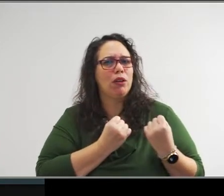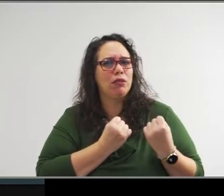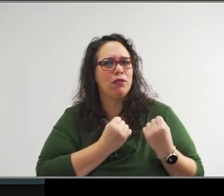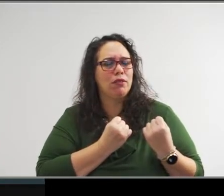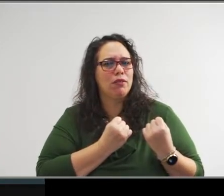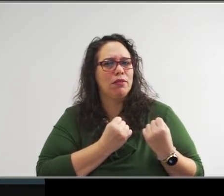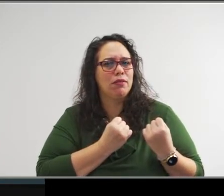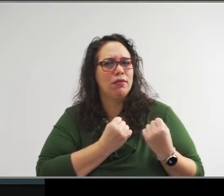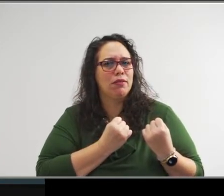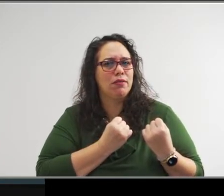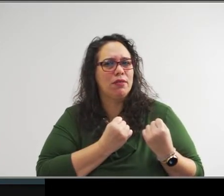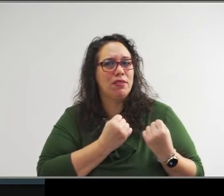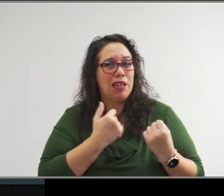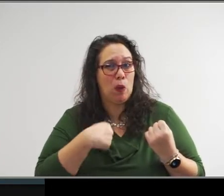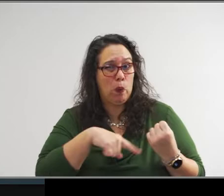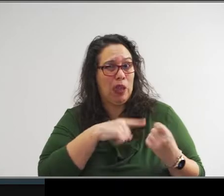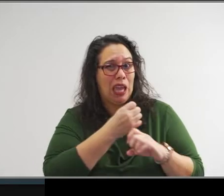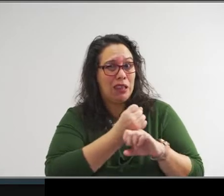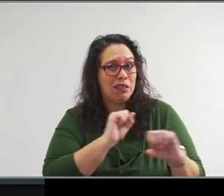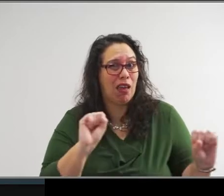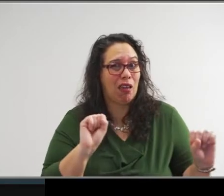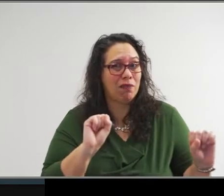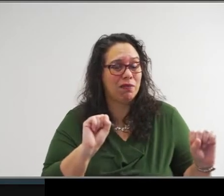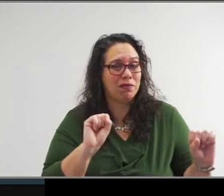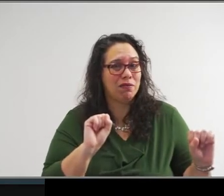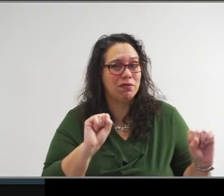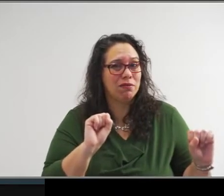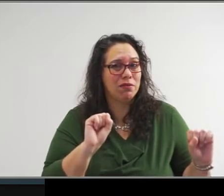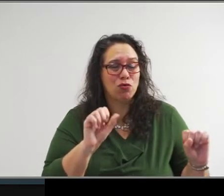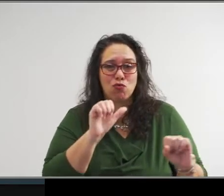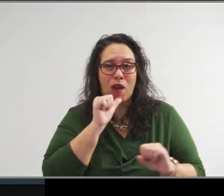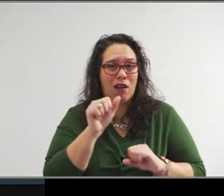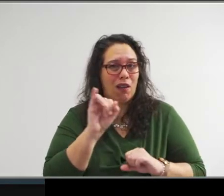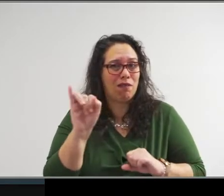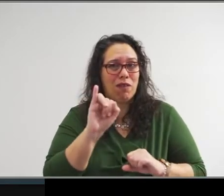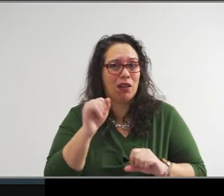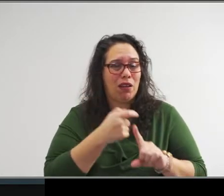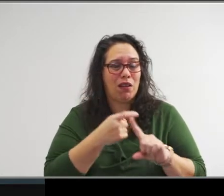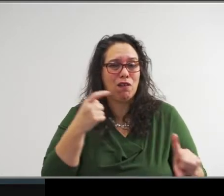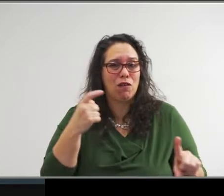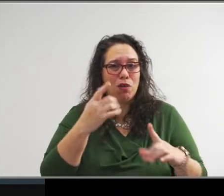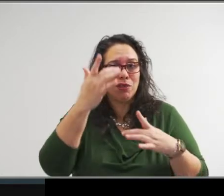by not getting them infected by this disease? And when I think about that